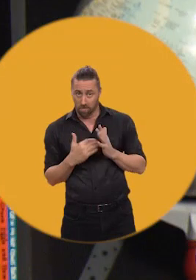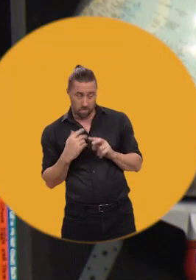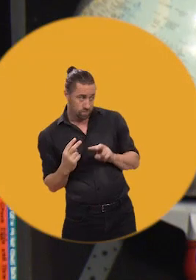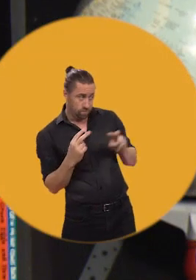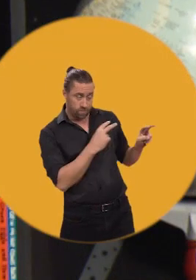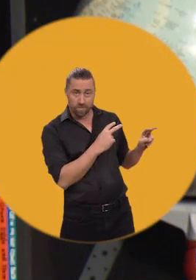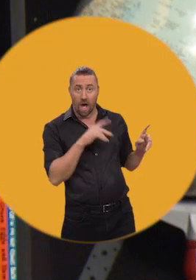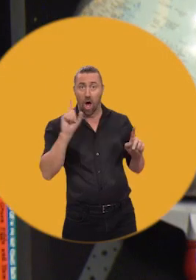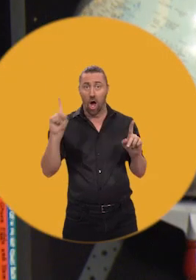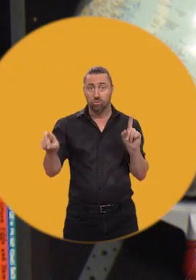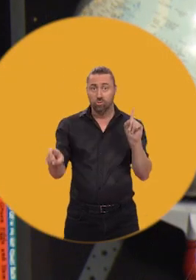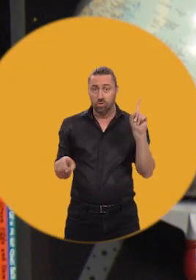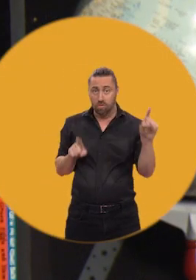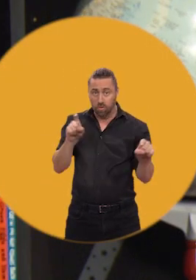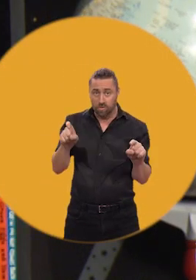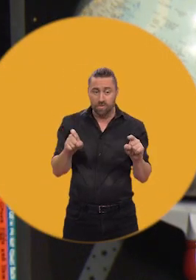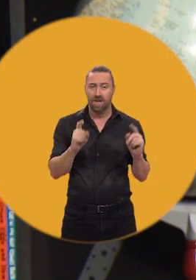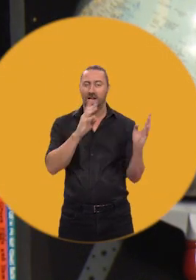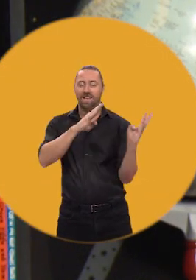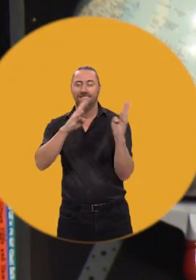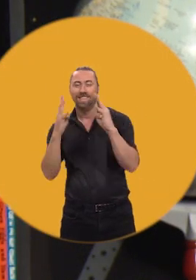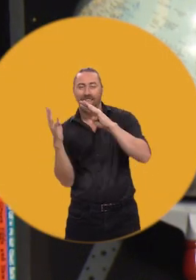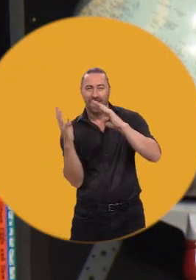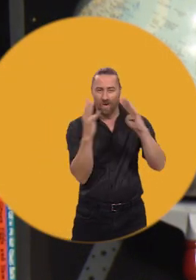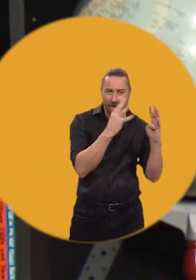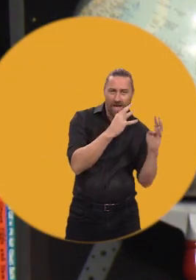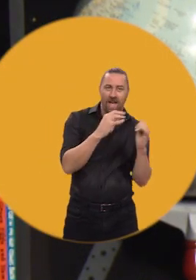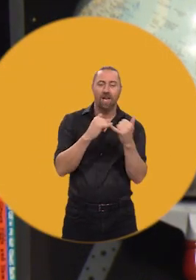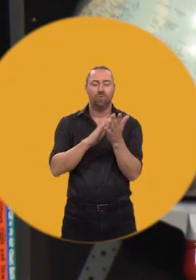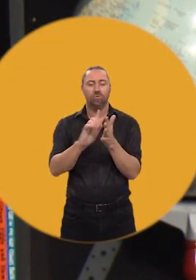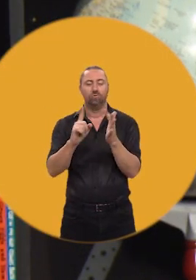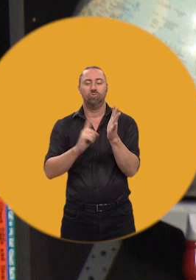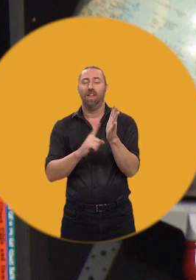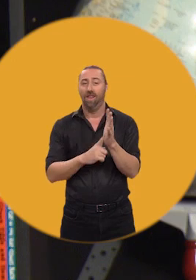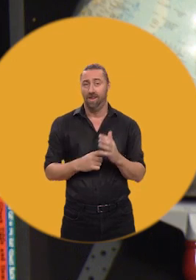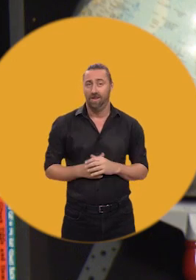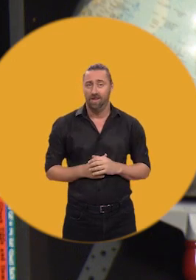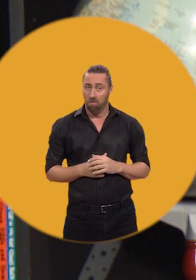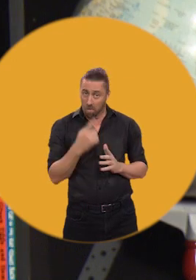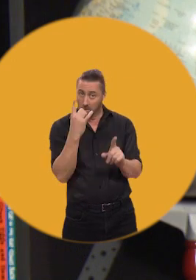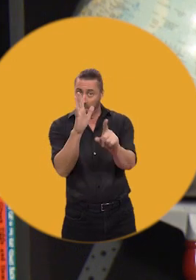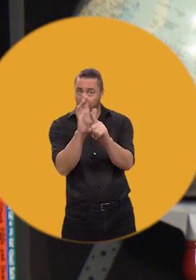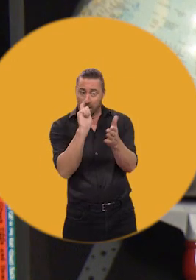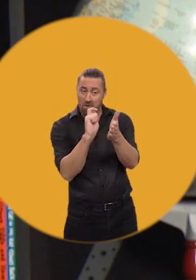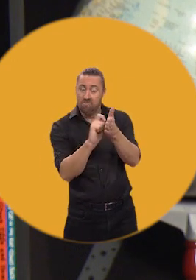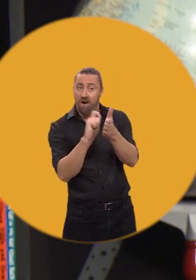Ready, octopus, seaweed and shell. Maybe you could write some words at home,